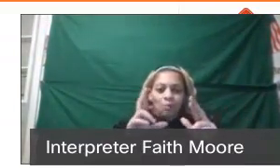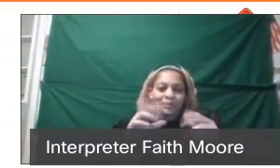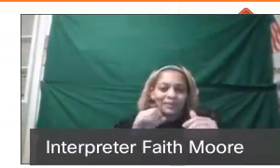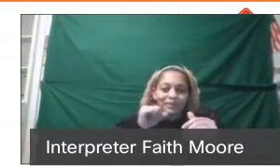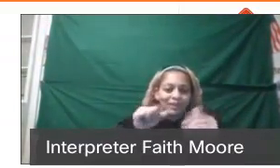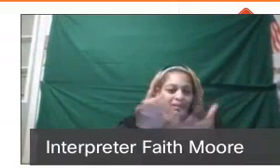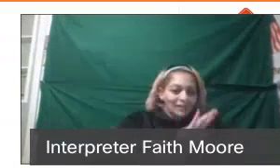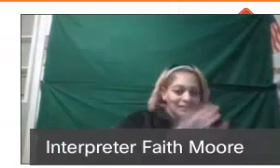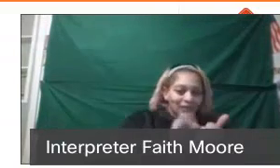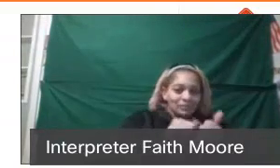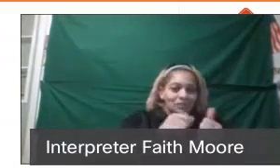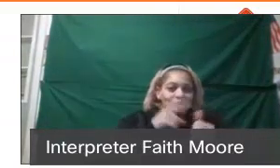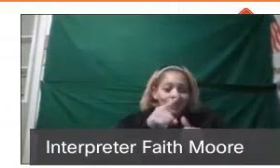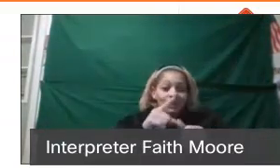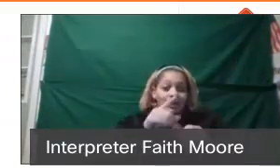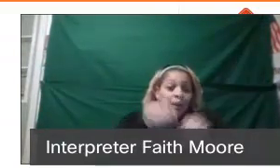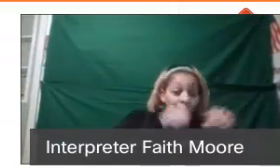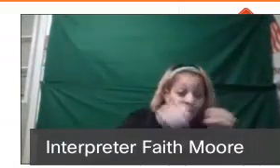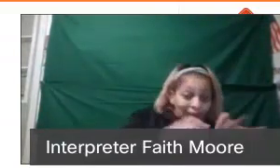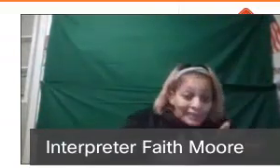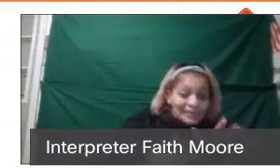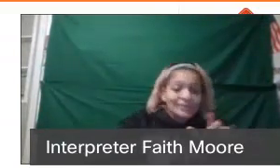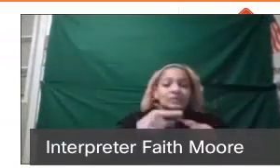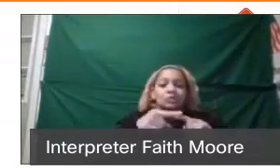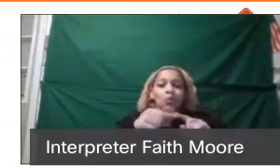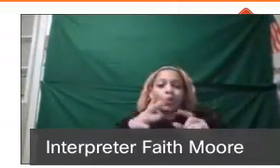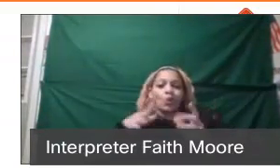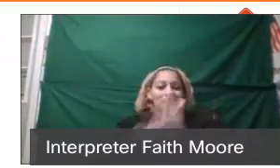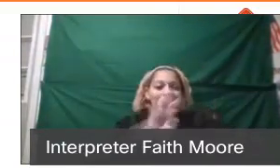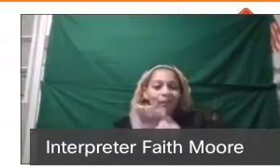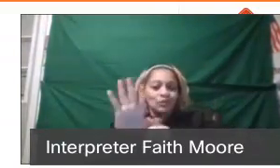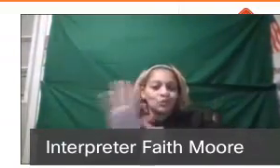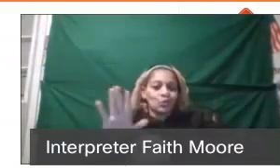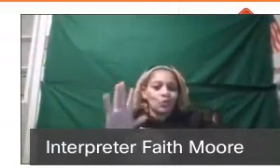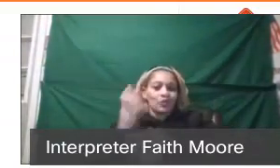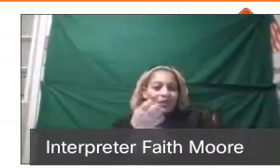Cyclists right yeah, so we have a program called auto turn.